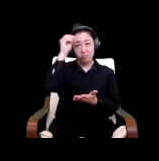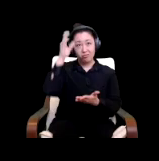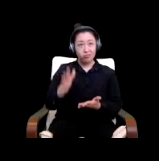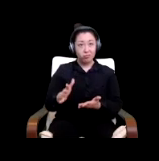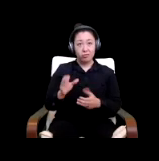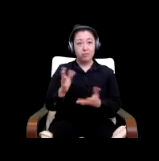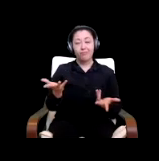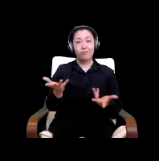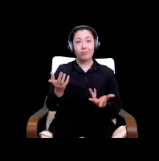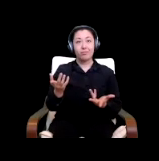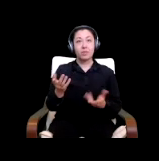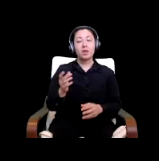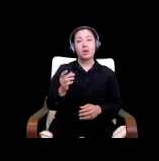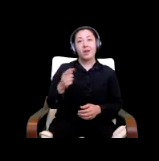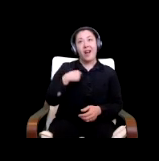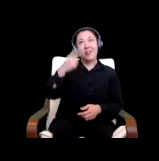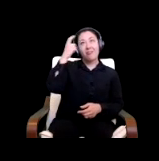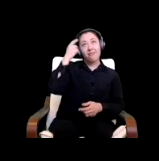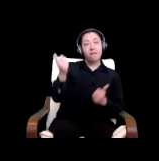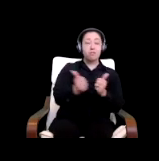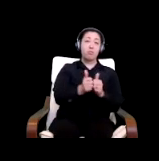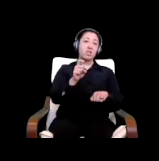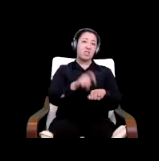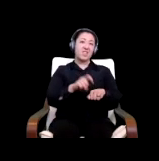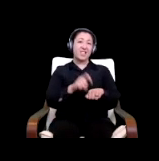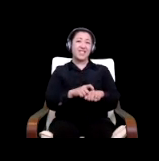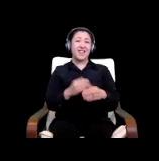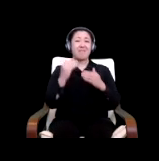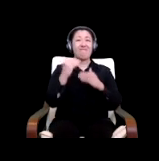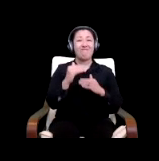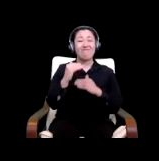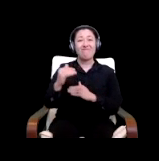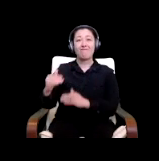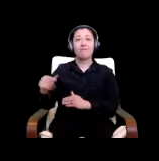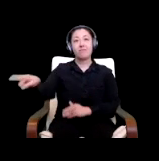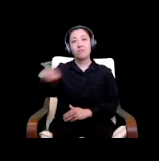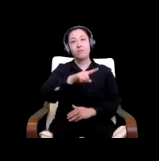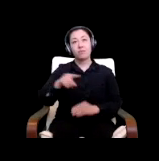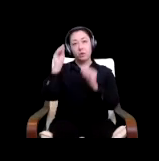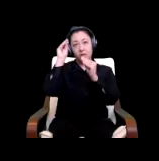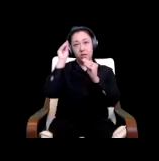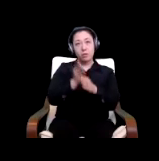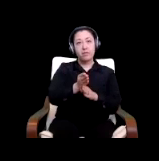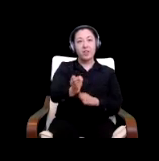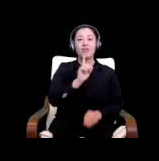the time constraints of many educational professionals, I thought they needed a tool that was concise